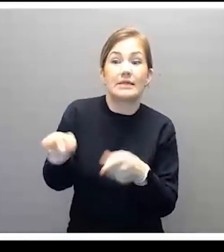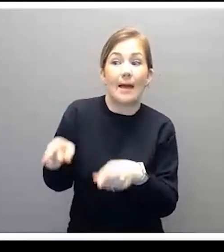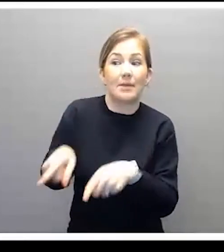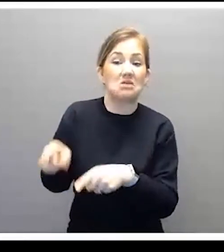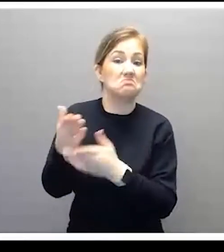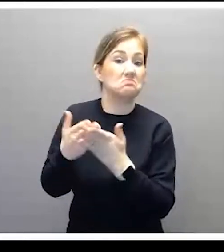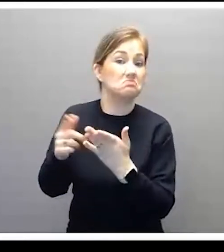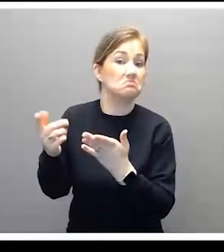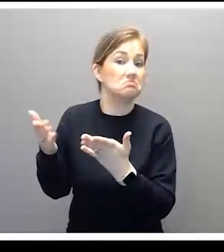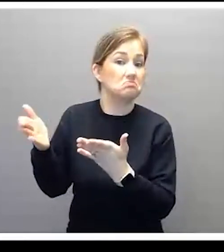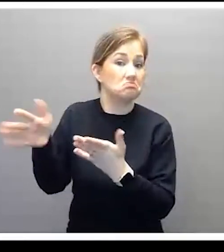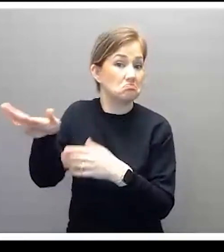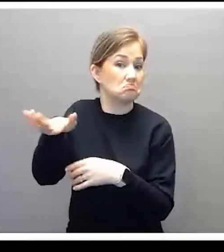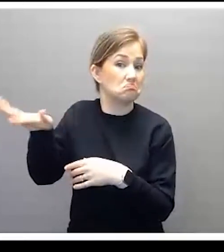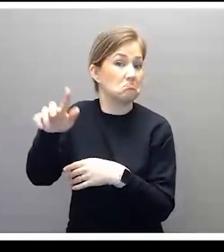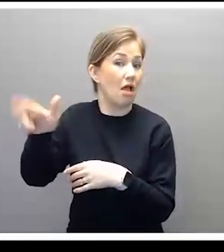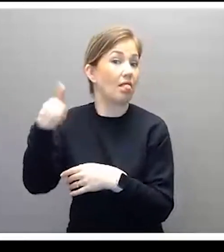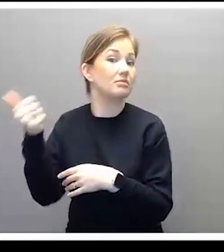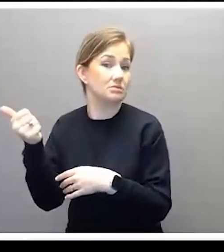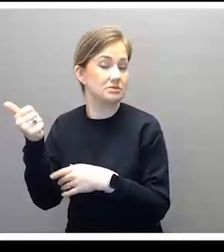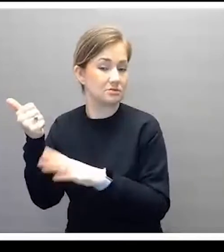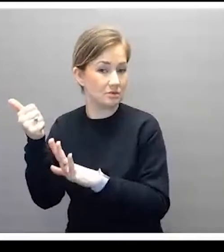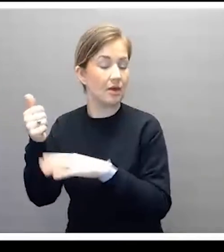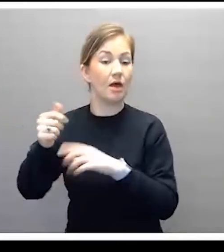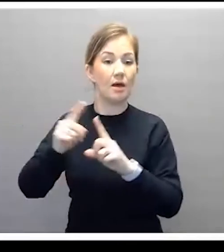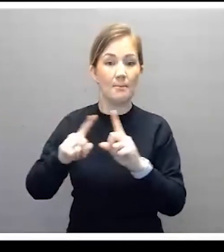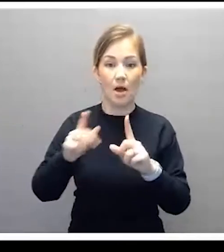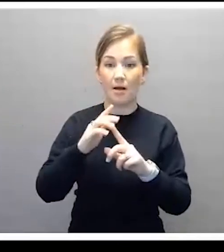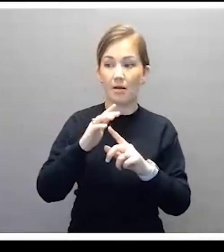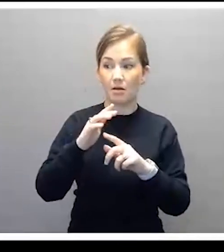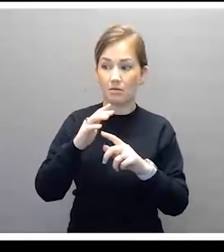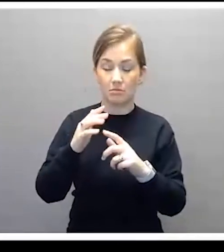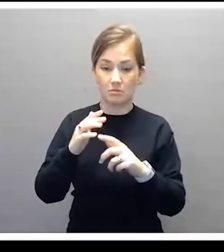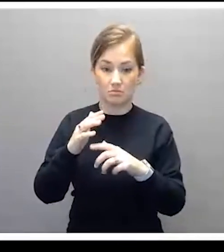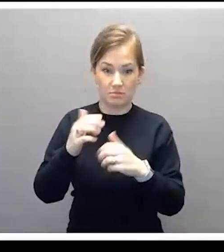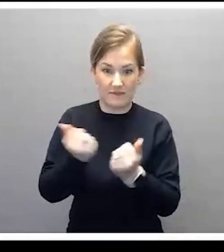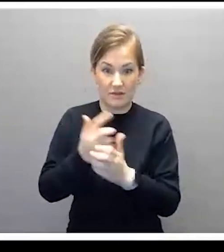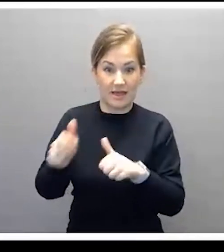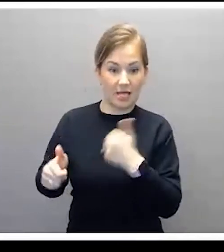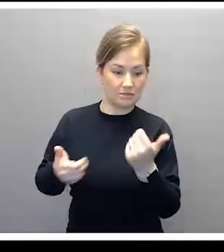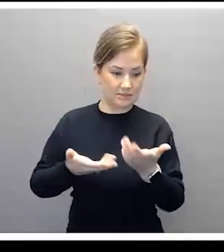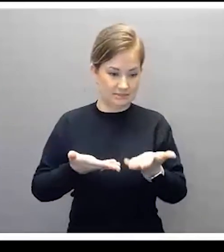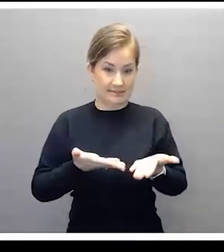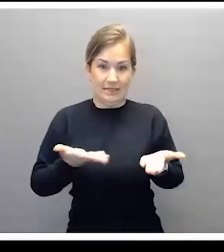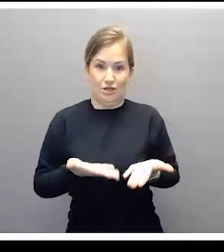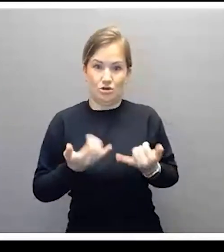is happening somewhere else against a different data set, but all the other stuff is here.